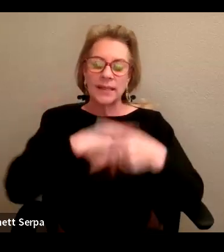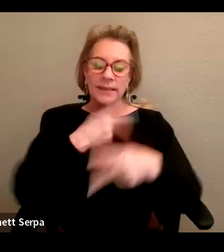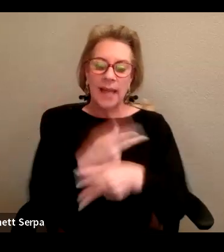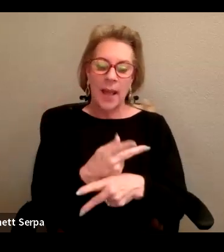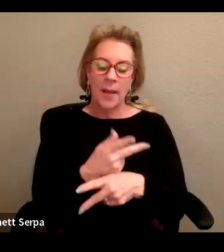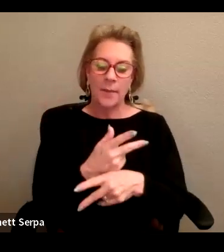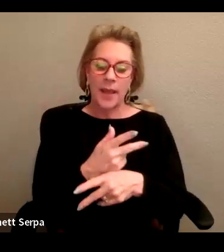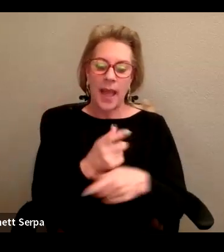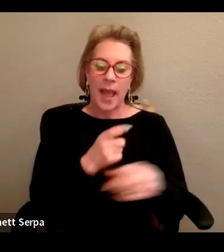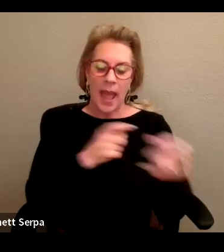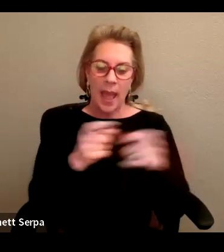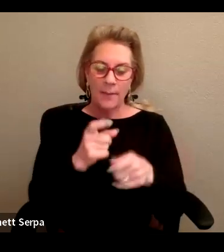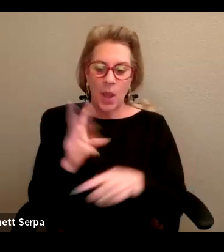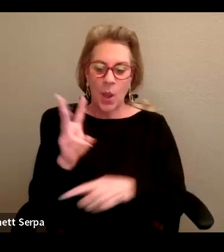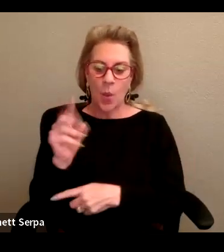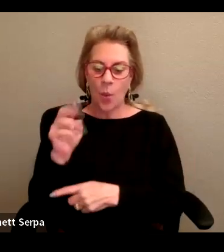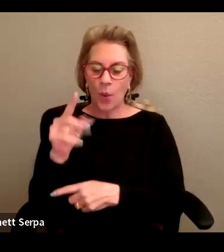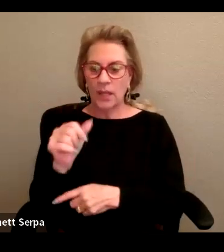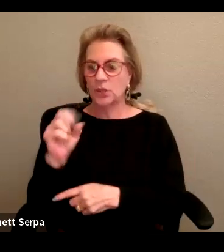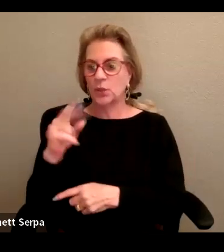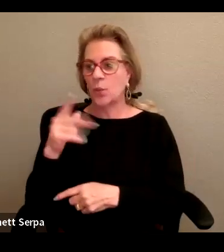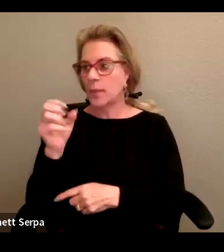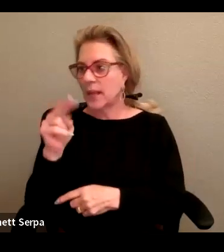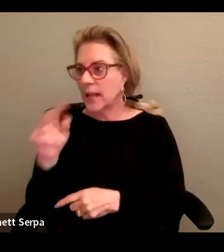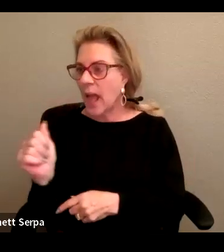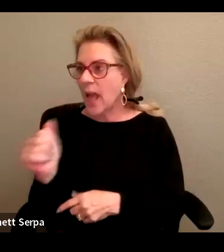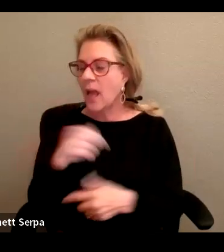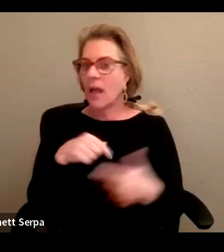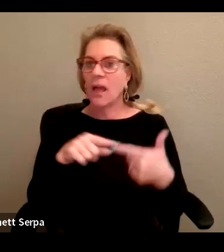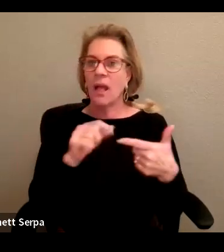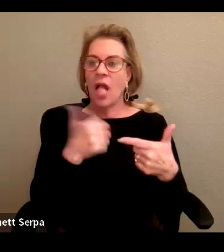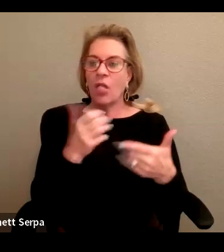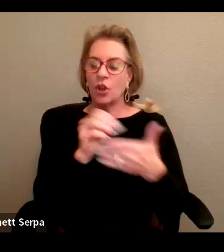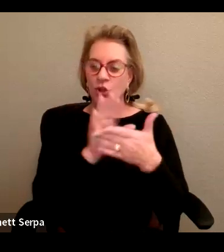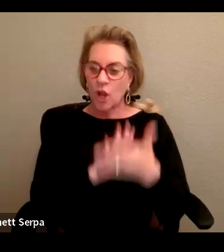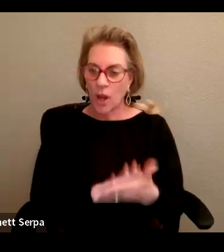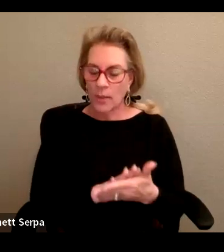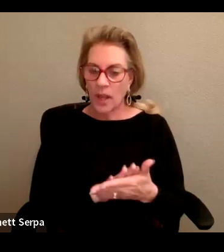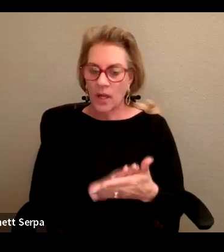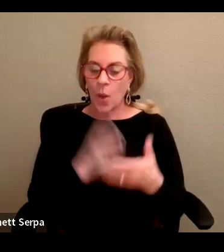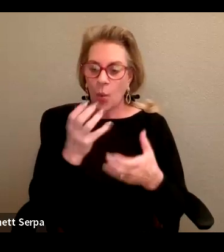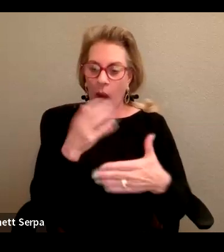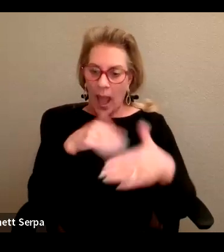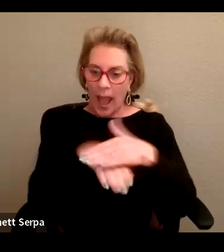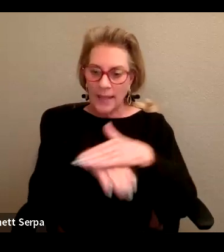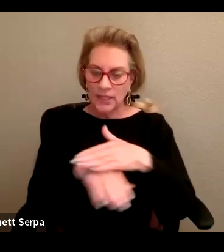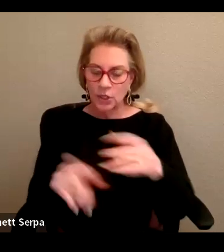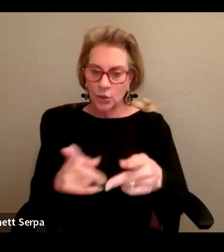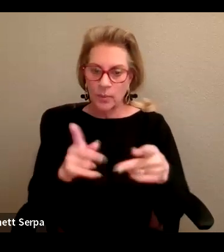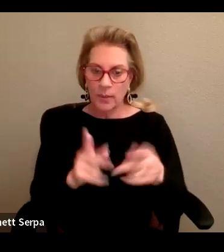judicial warrants subpoenas um and other documents that seek access to places individuals or things